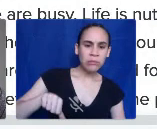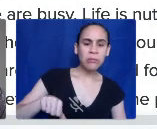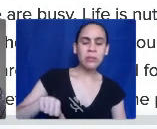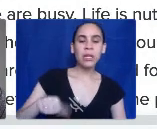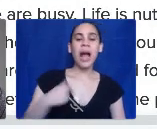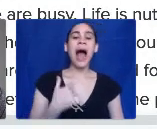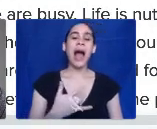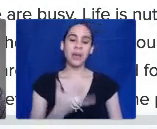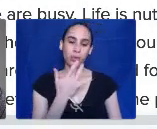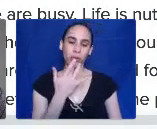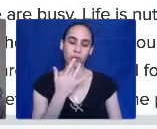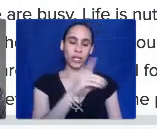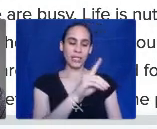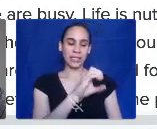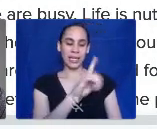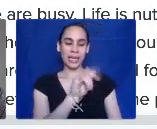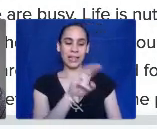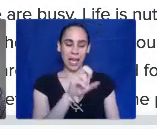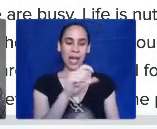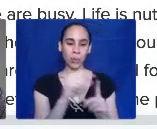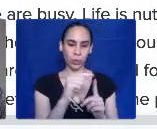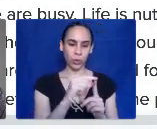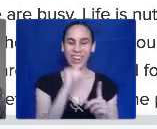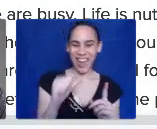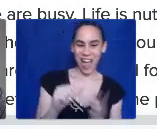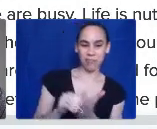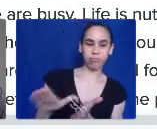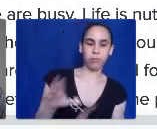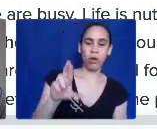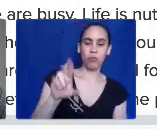rejected the words we use are really important so if something doesn't work out it's decline